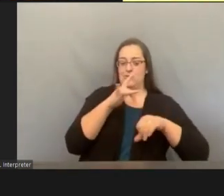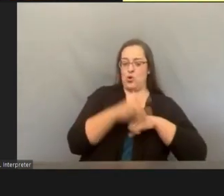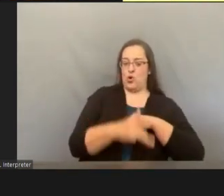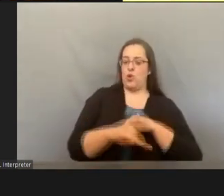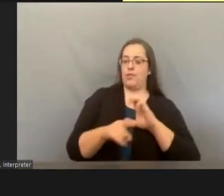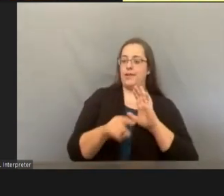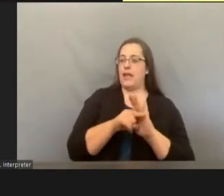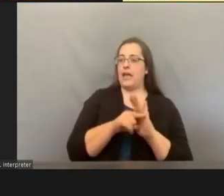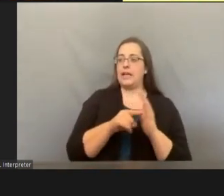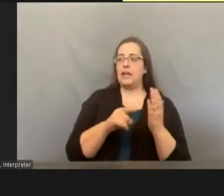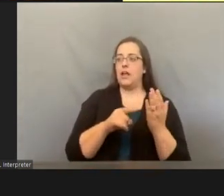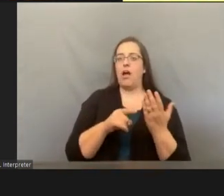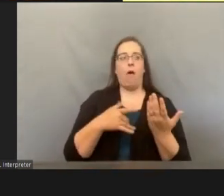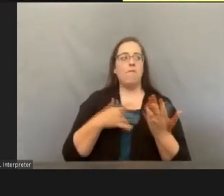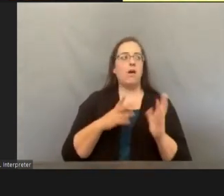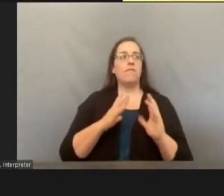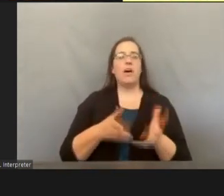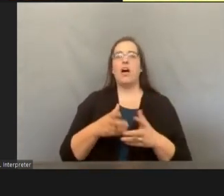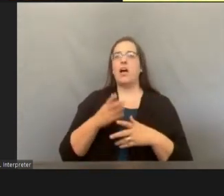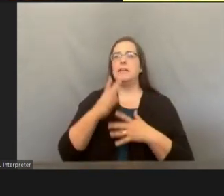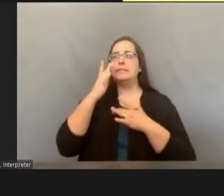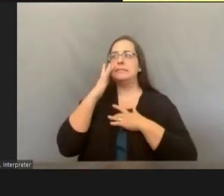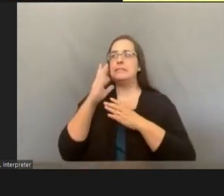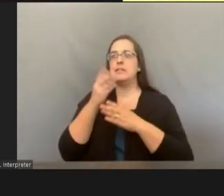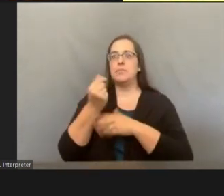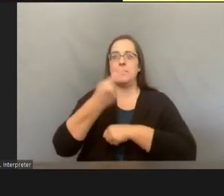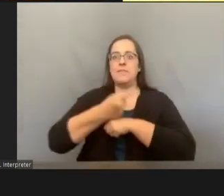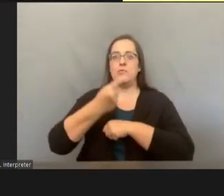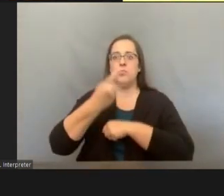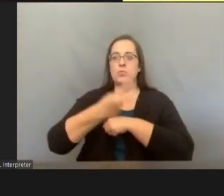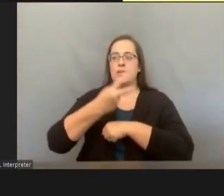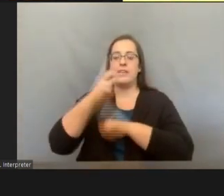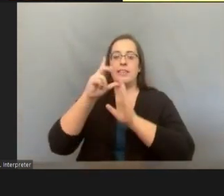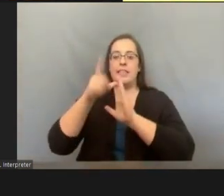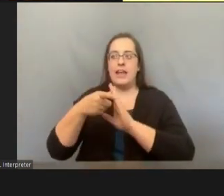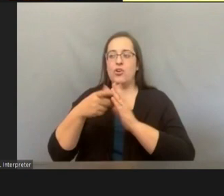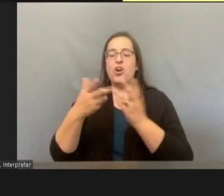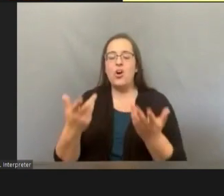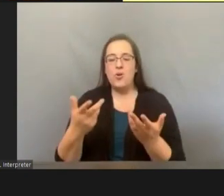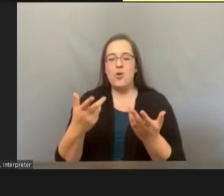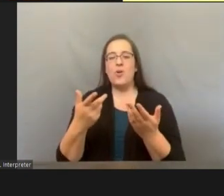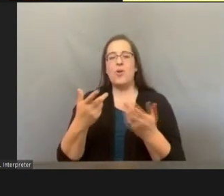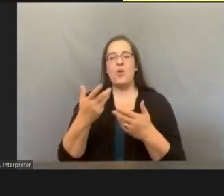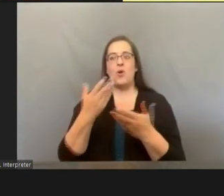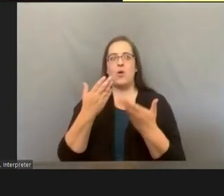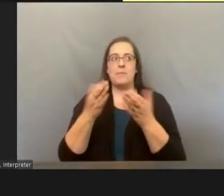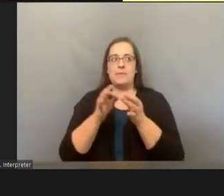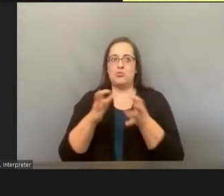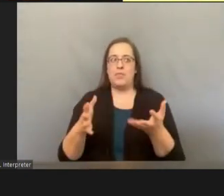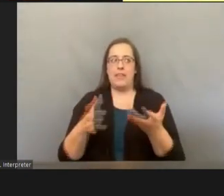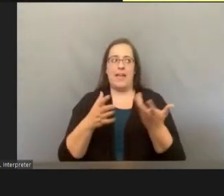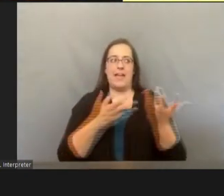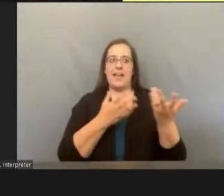NEGATIVE TEST. IT'S BEST TO TEST IF YOU HAVE SYMPTOMS BECAUSE IF YOU TEST TOO EARLY AND YOU GET A NEGATIVE